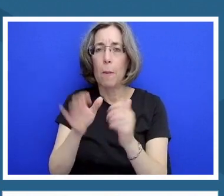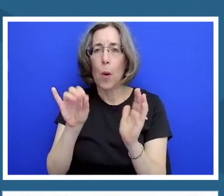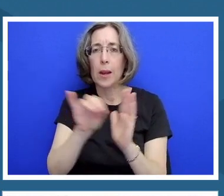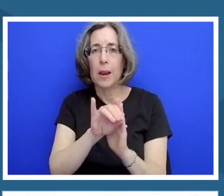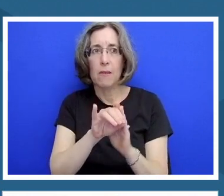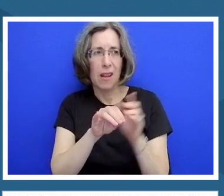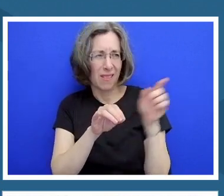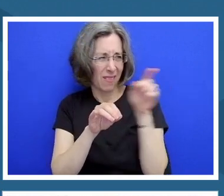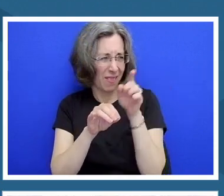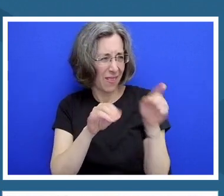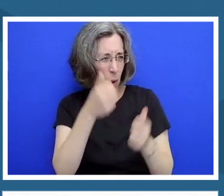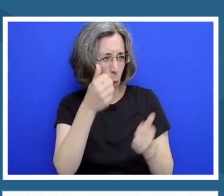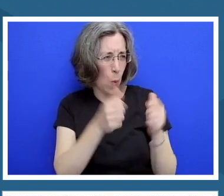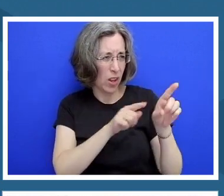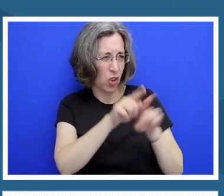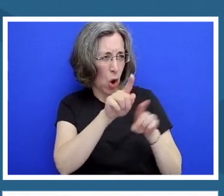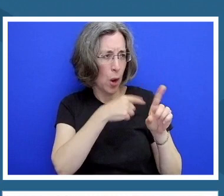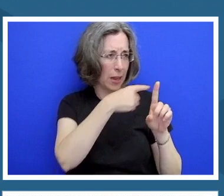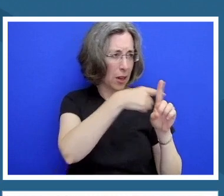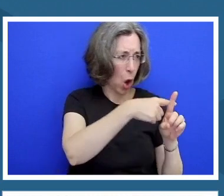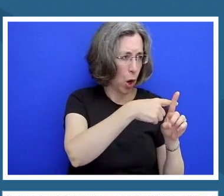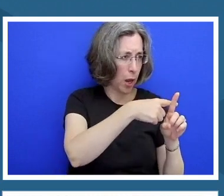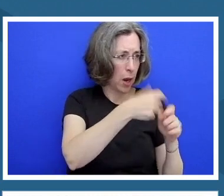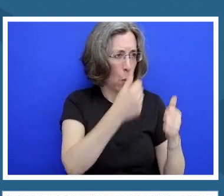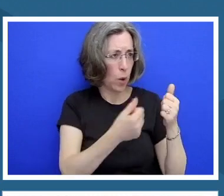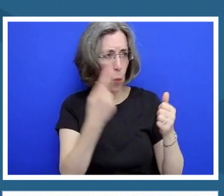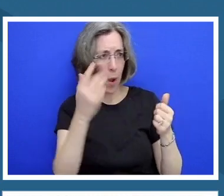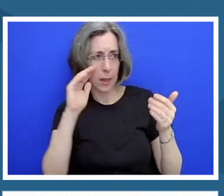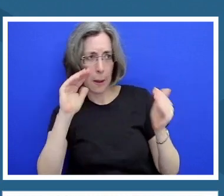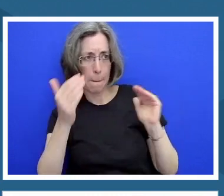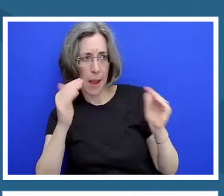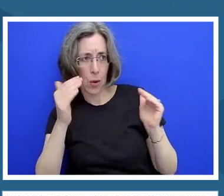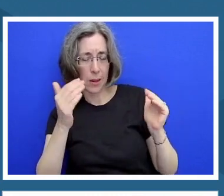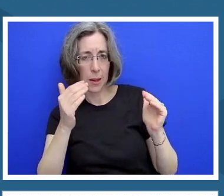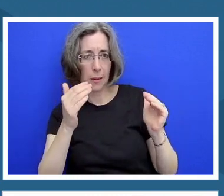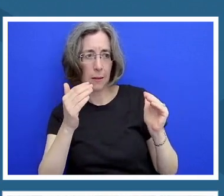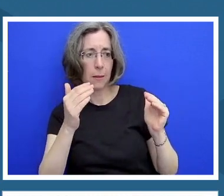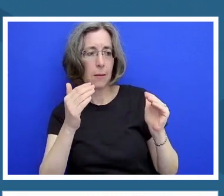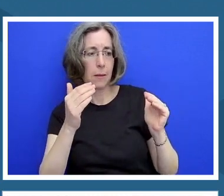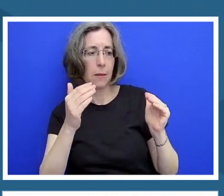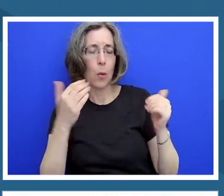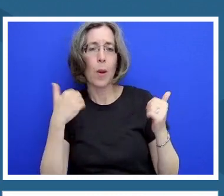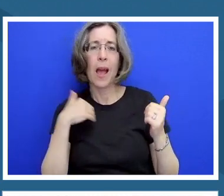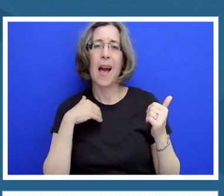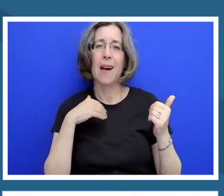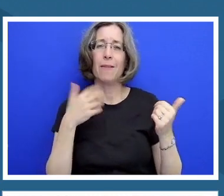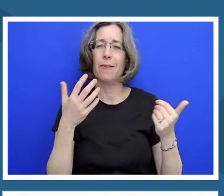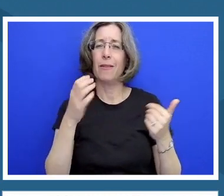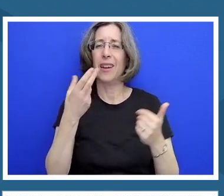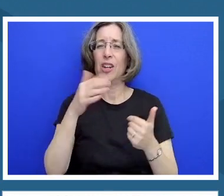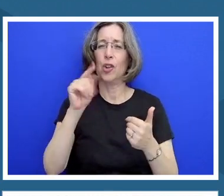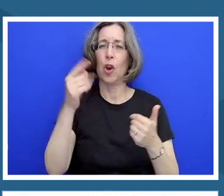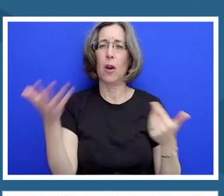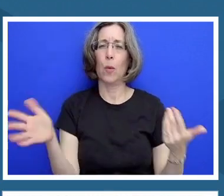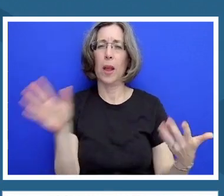and which is the comparison we have a little finder chart that they can place